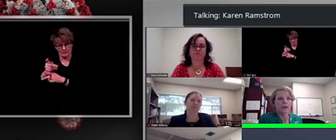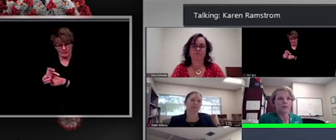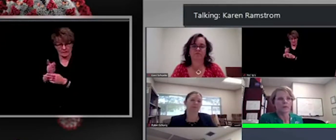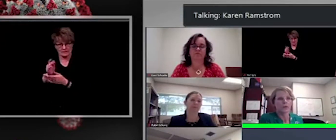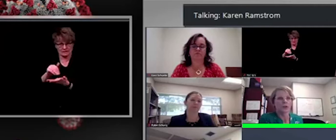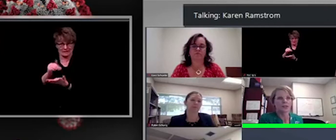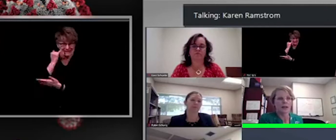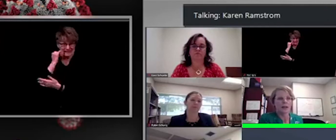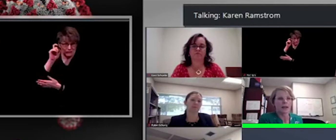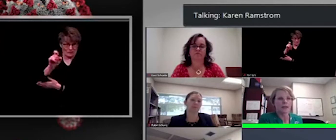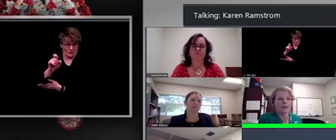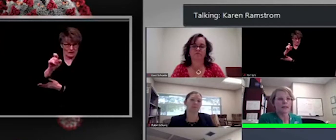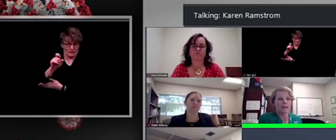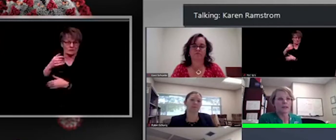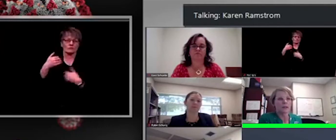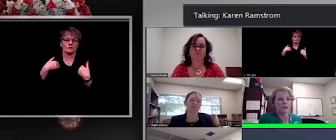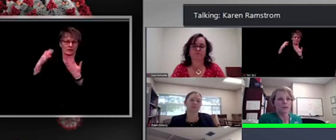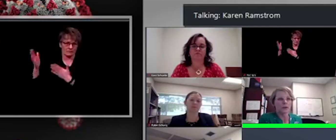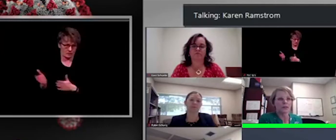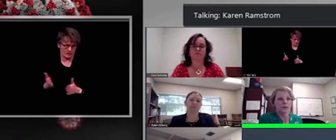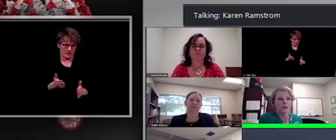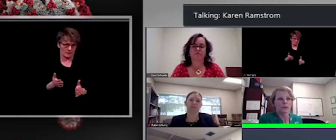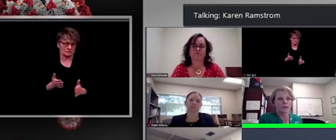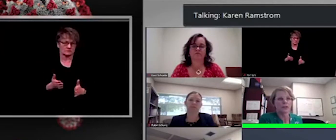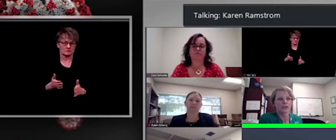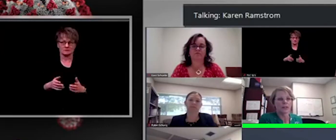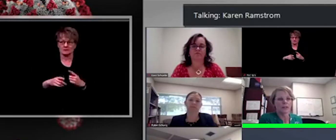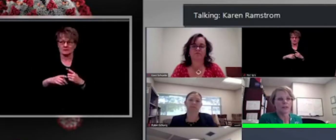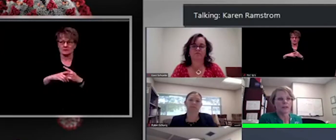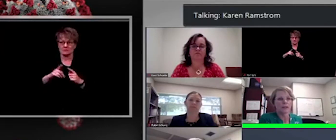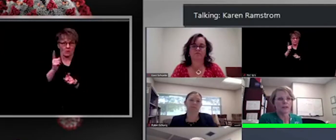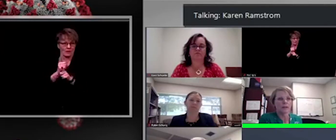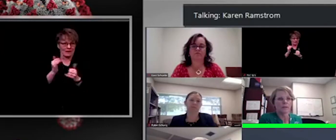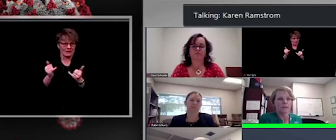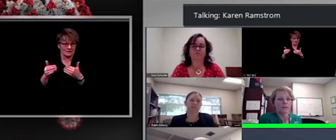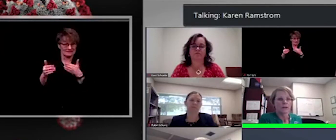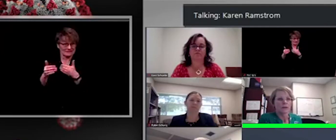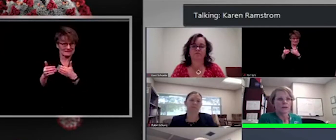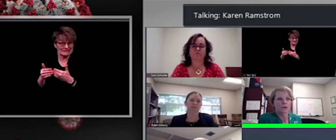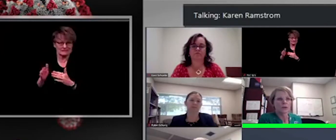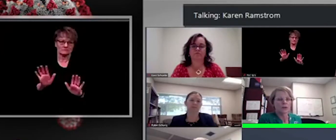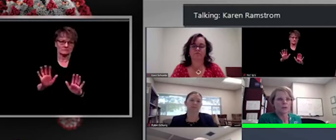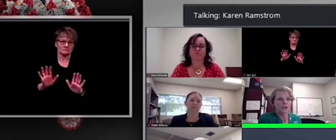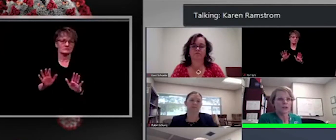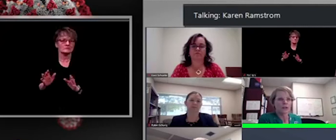not close to that yet, and we would do everything that we could to try and continue patient